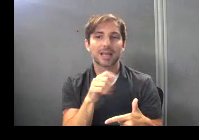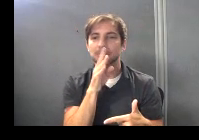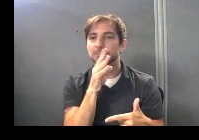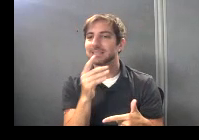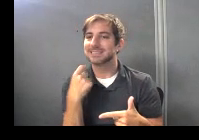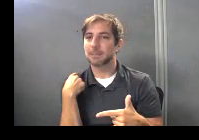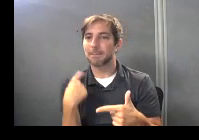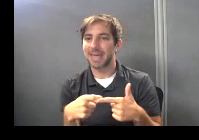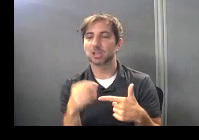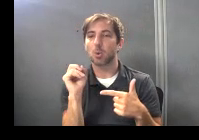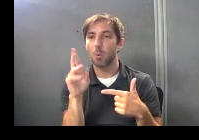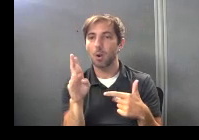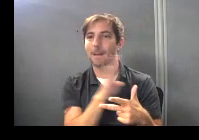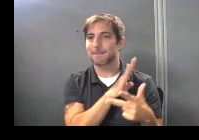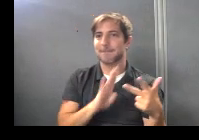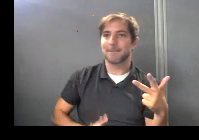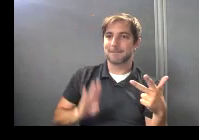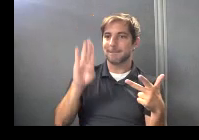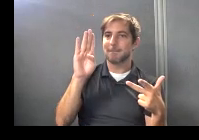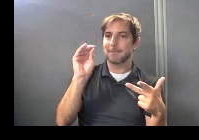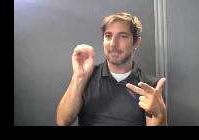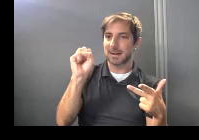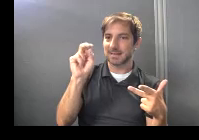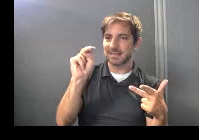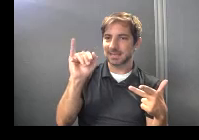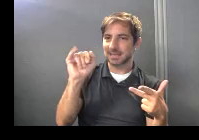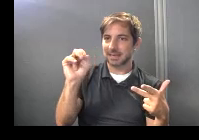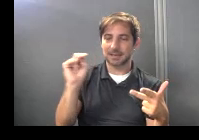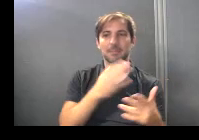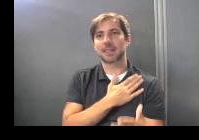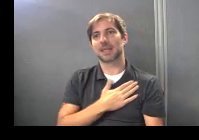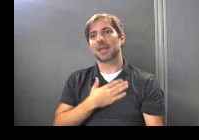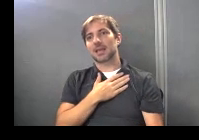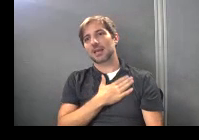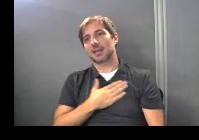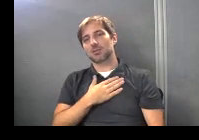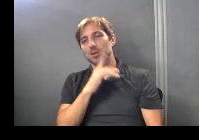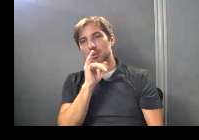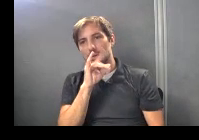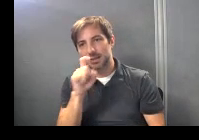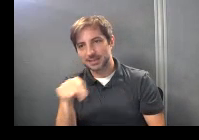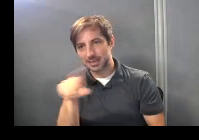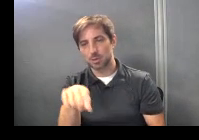PLEASE, WE REALLY NEED YOU. FOR THOSE OF YOU NOT FROM ST. LOUIS BECAUSE